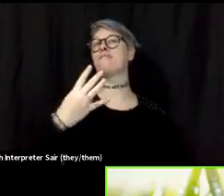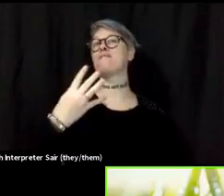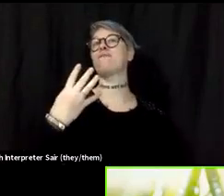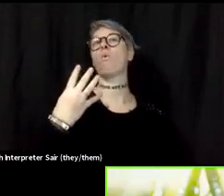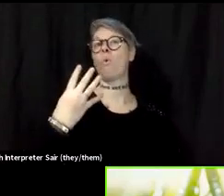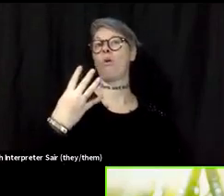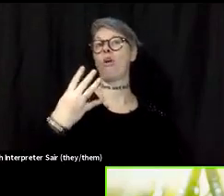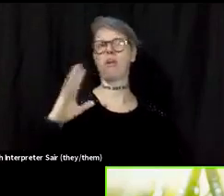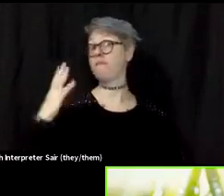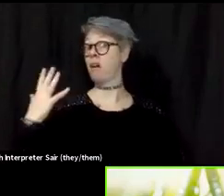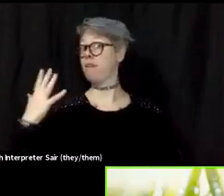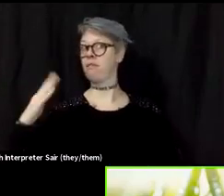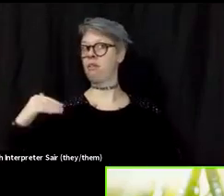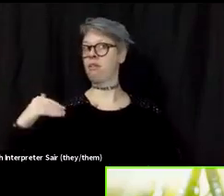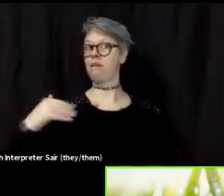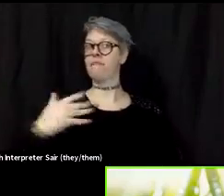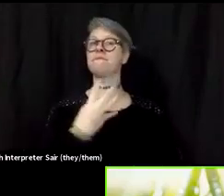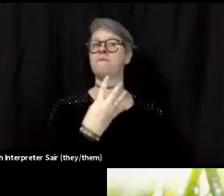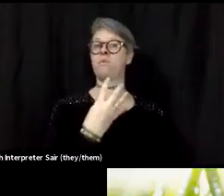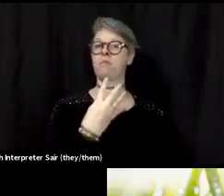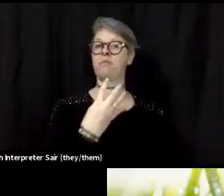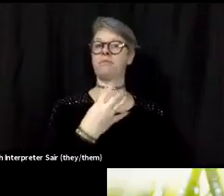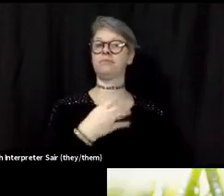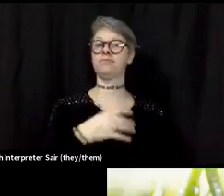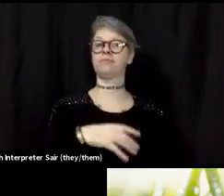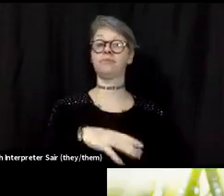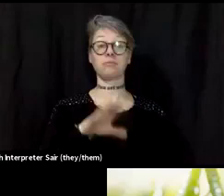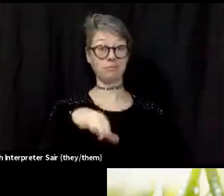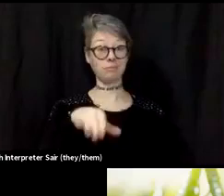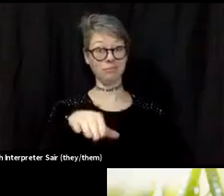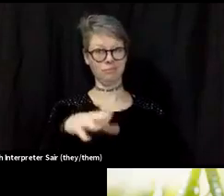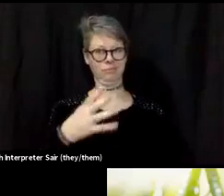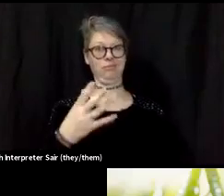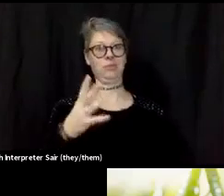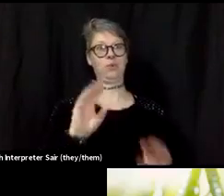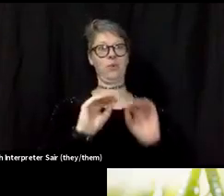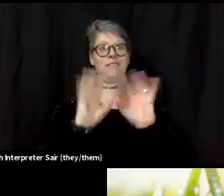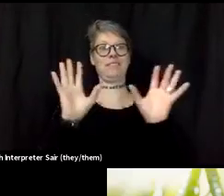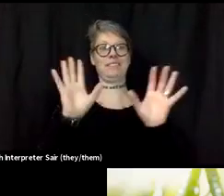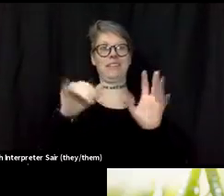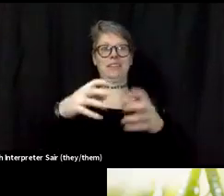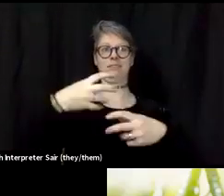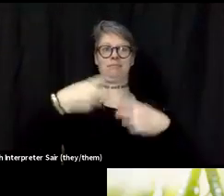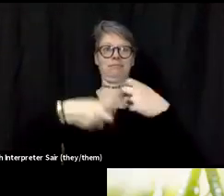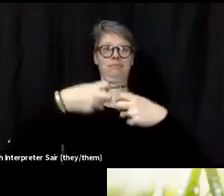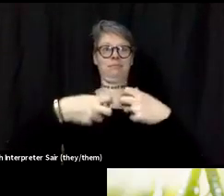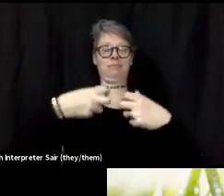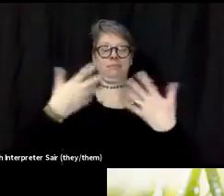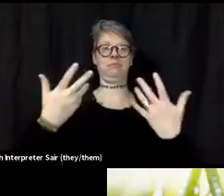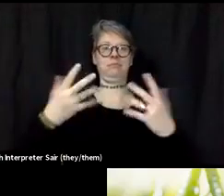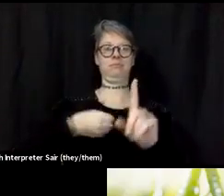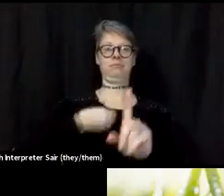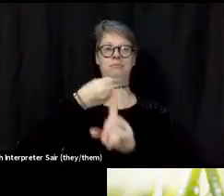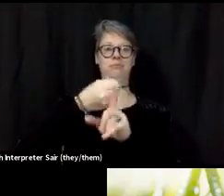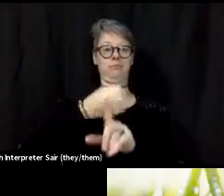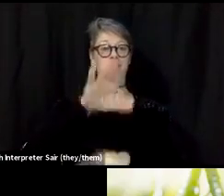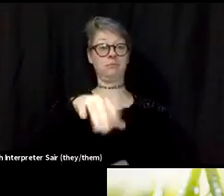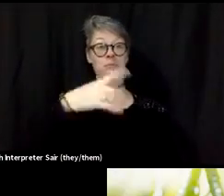dizzy SM for. Okay, yeah, it Okay, yeah, it. How can you How can you can see how prod How can you can see how problematic that would be